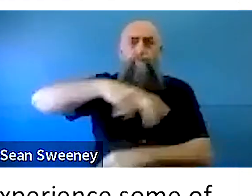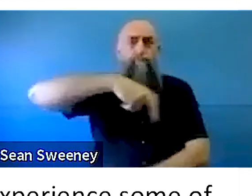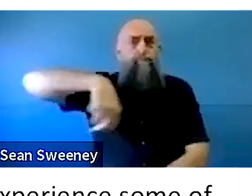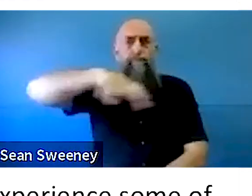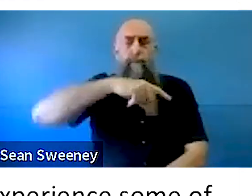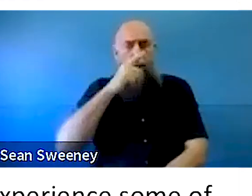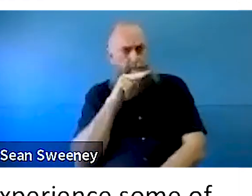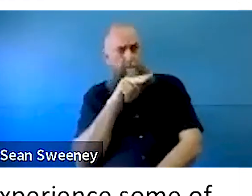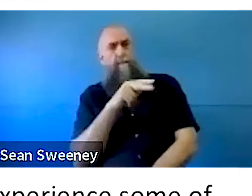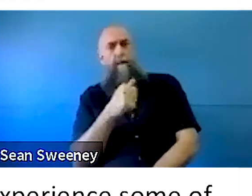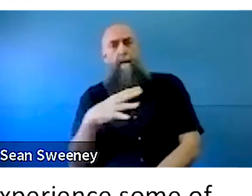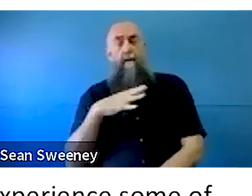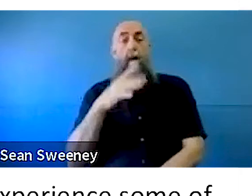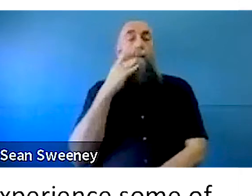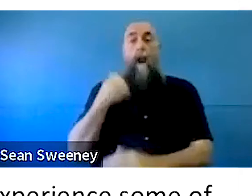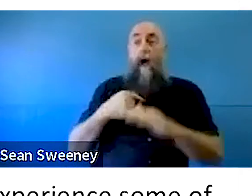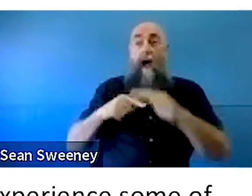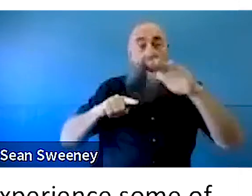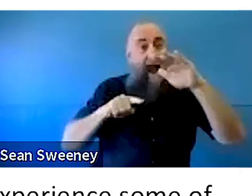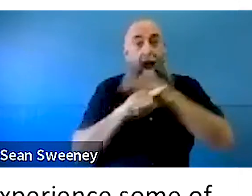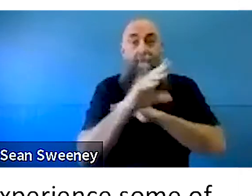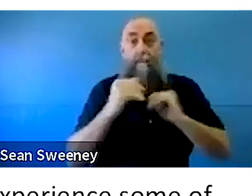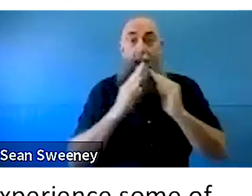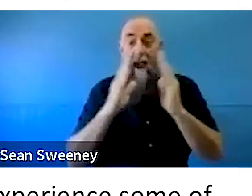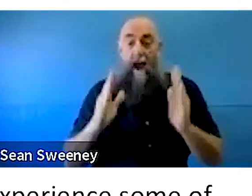And when I am out, it is a different story.